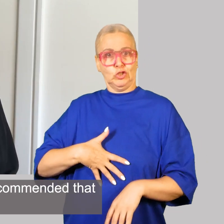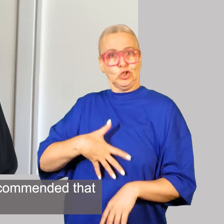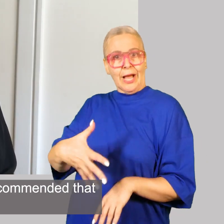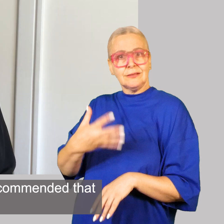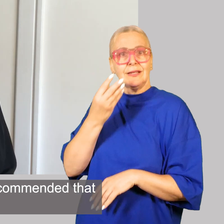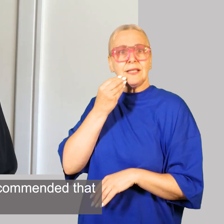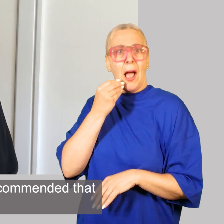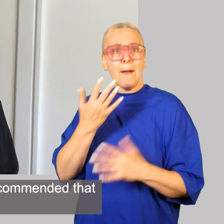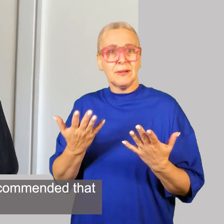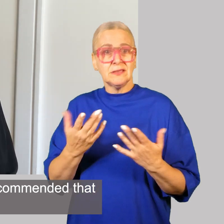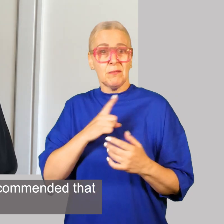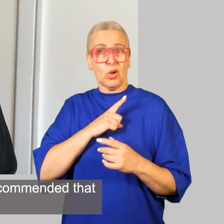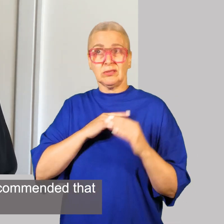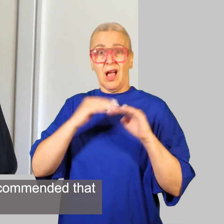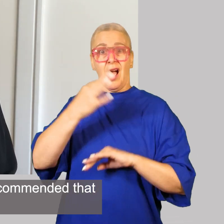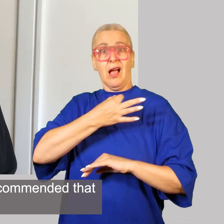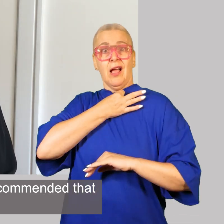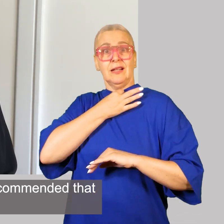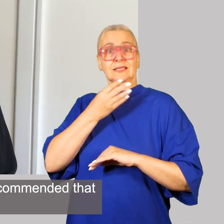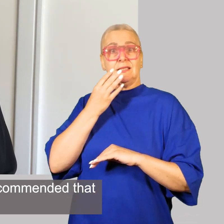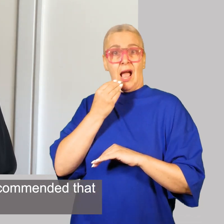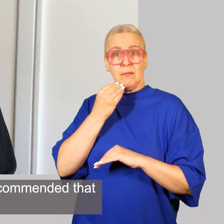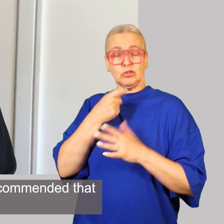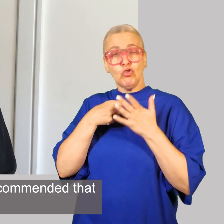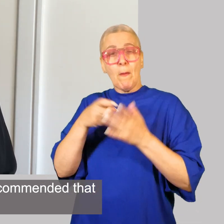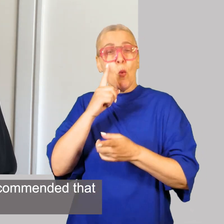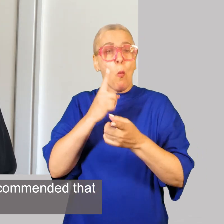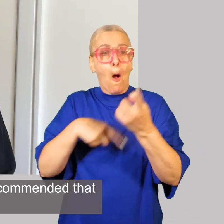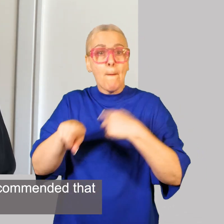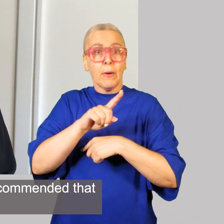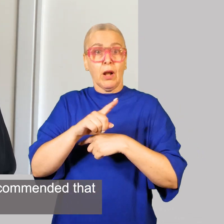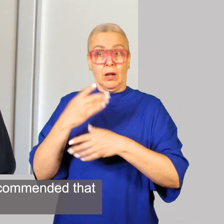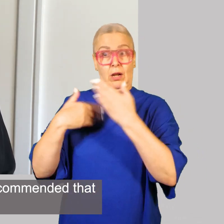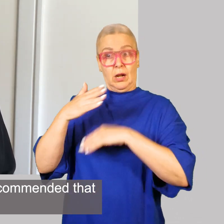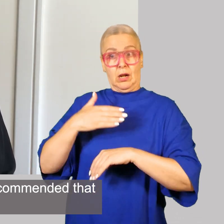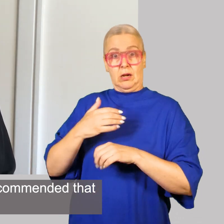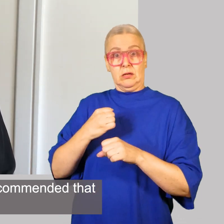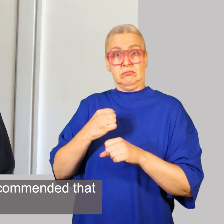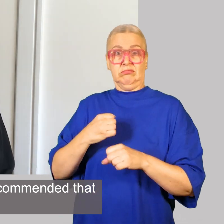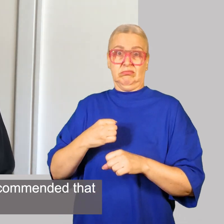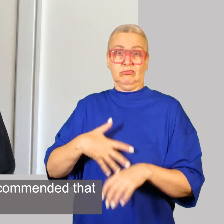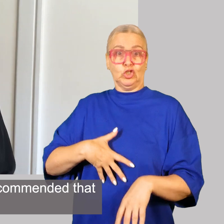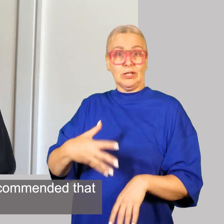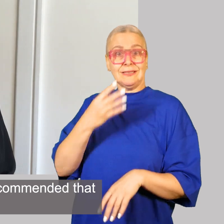Because of the elevated risk of diabetes, it is recommended that women with a history of gestational diabetes